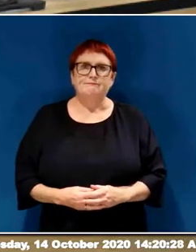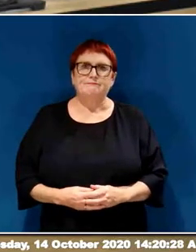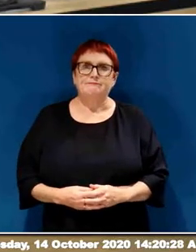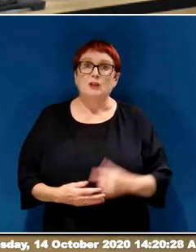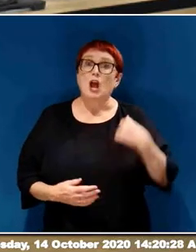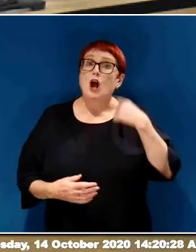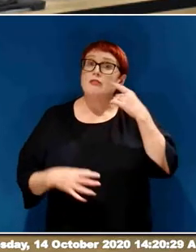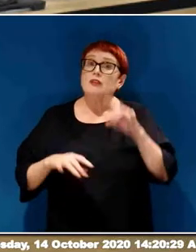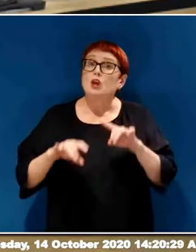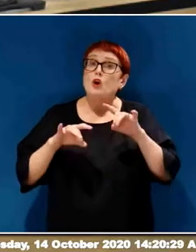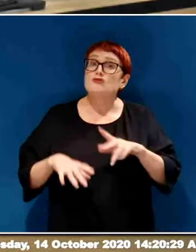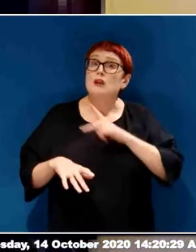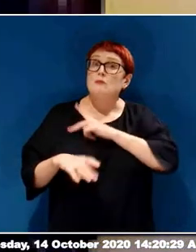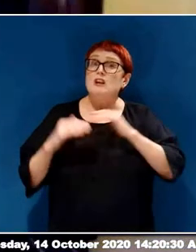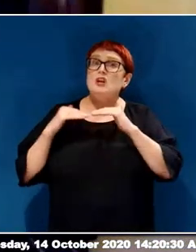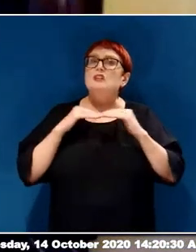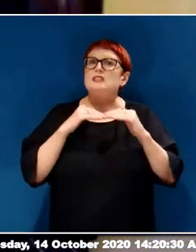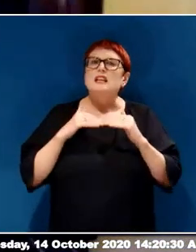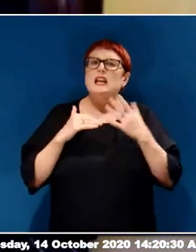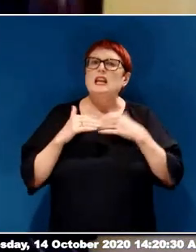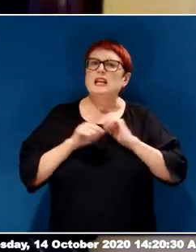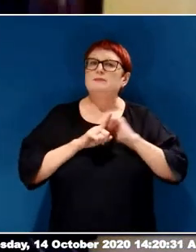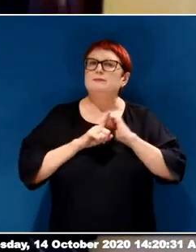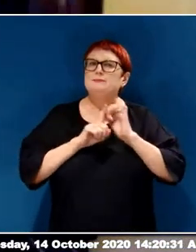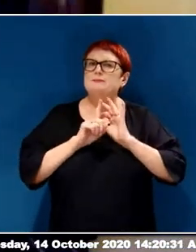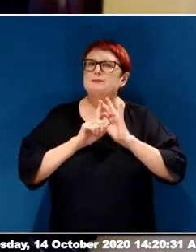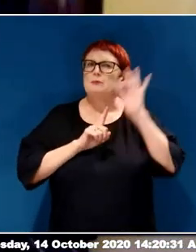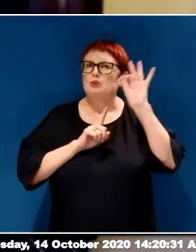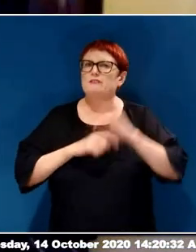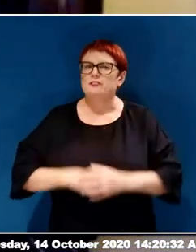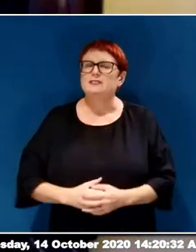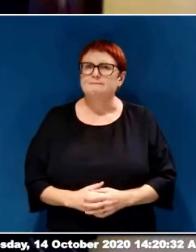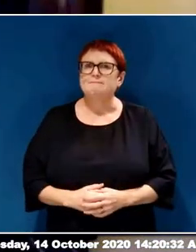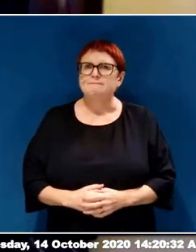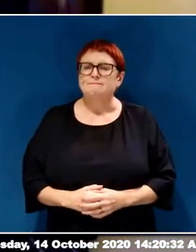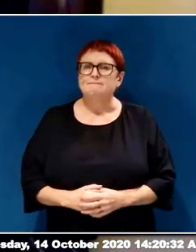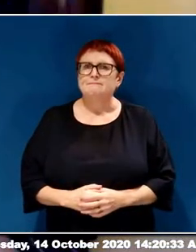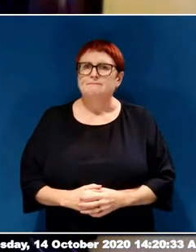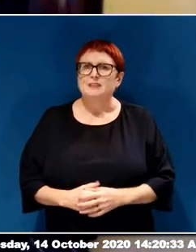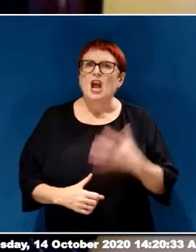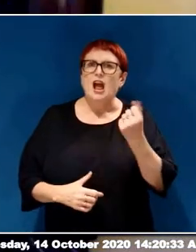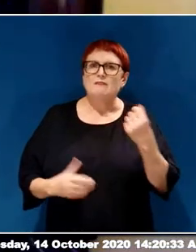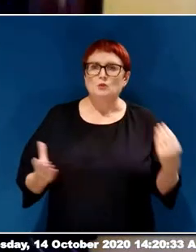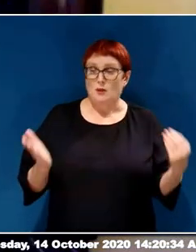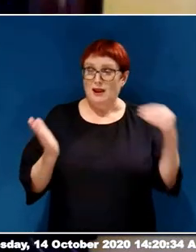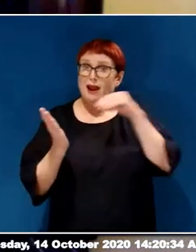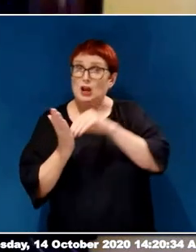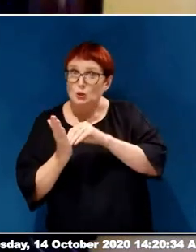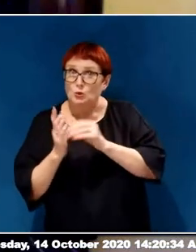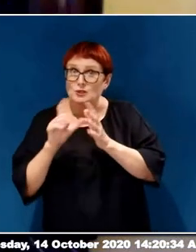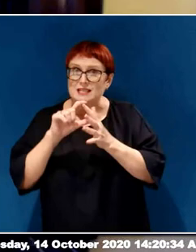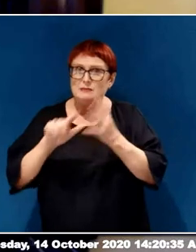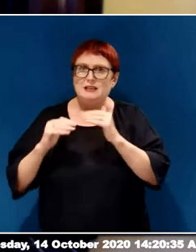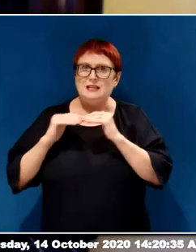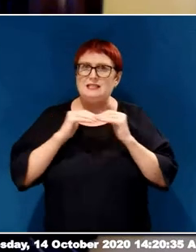explicitly reference the Disability Standards as the foundational policy and legislative requirement.